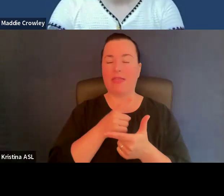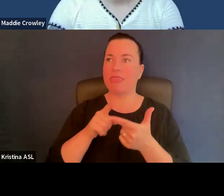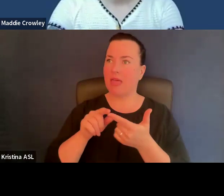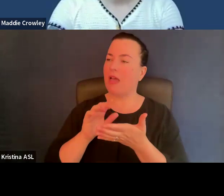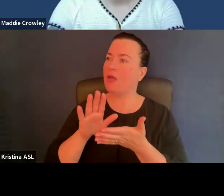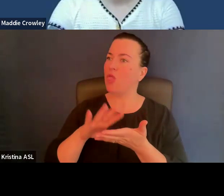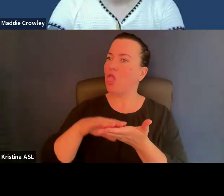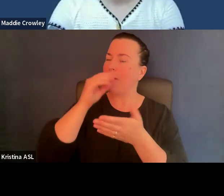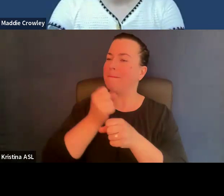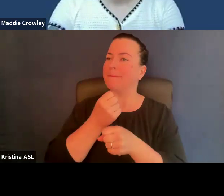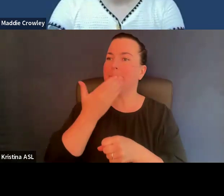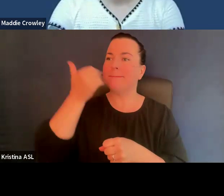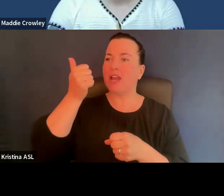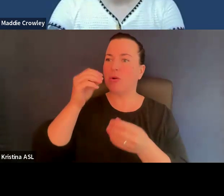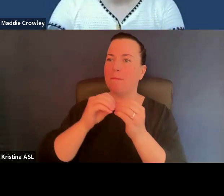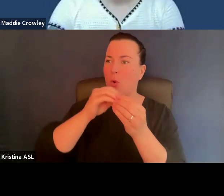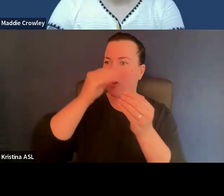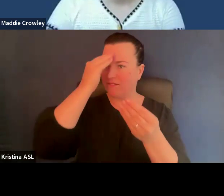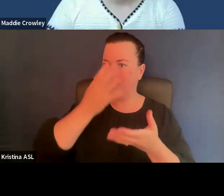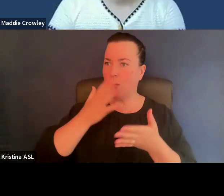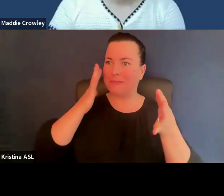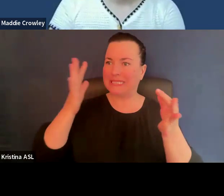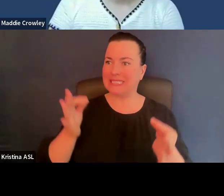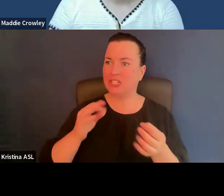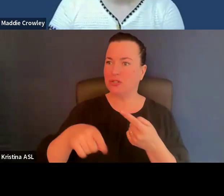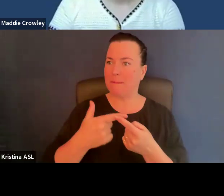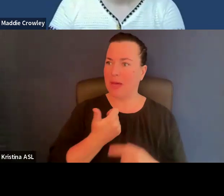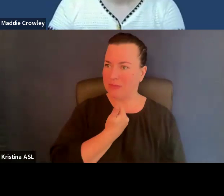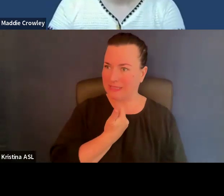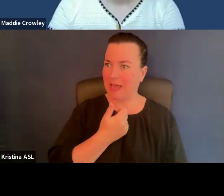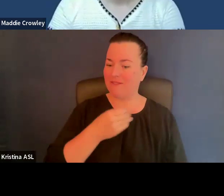and your needs, and being honest with yourself about your needs.